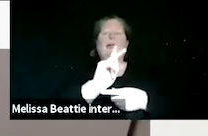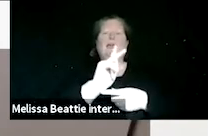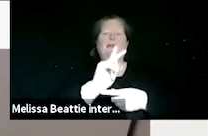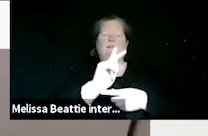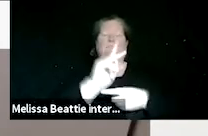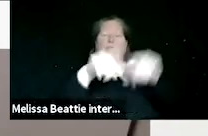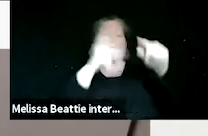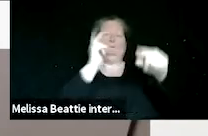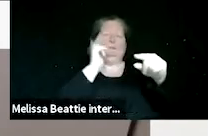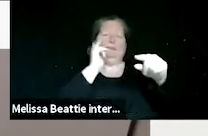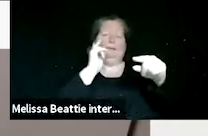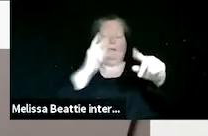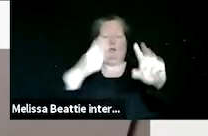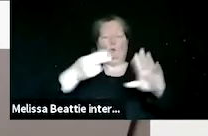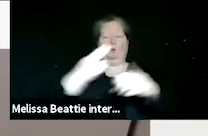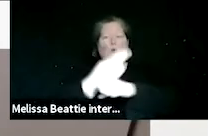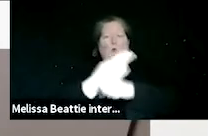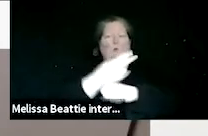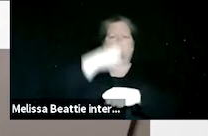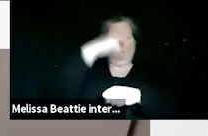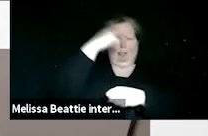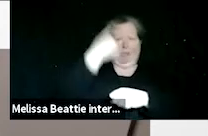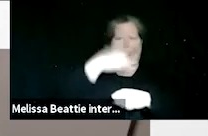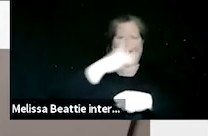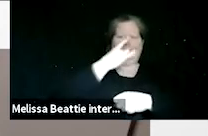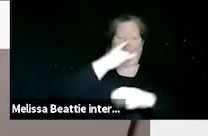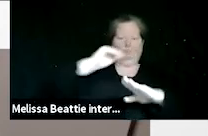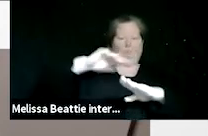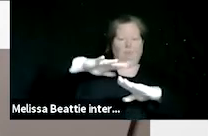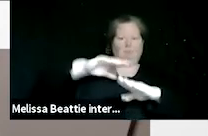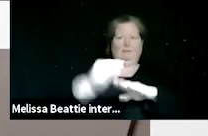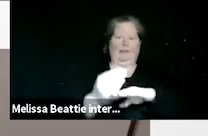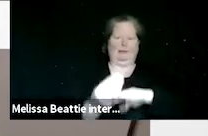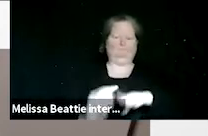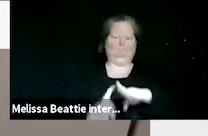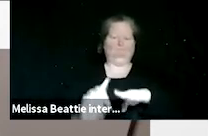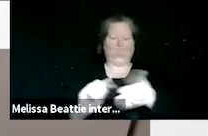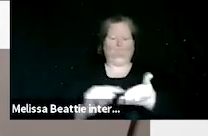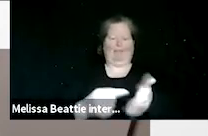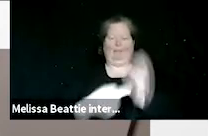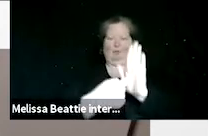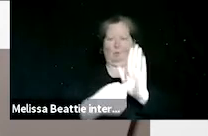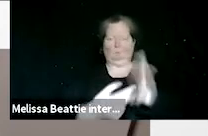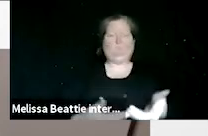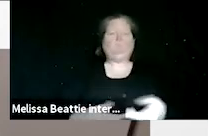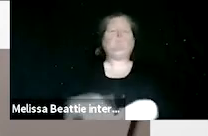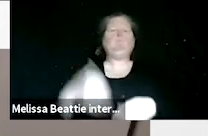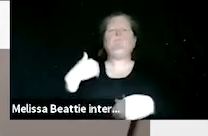all sorts of the things you might see in a typical escape room. Ben Woelk: Well, also included a bunch of sample emails that were printed out